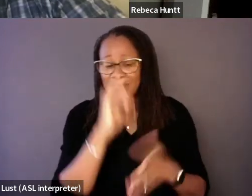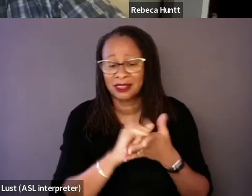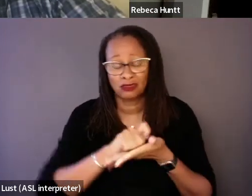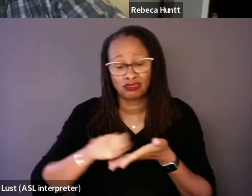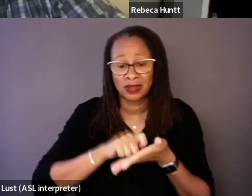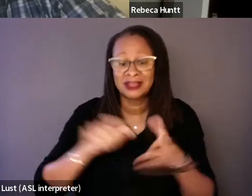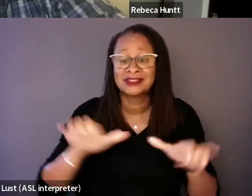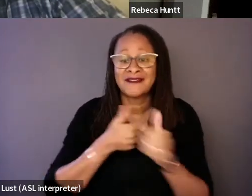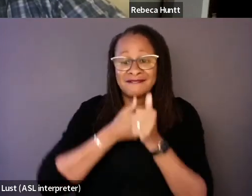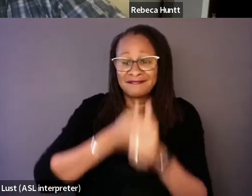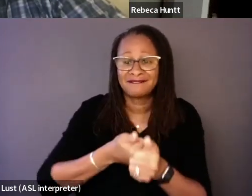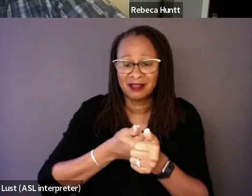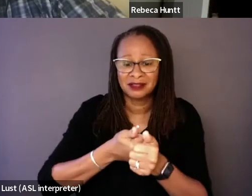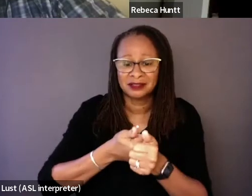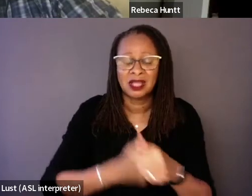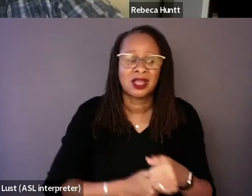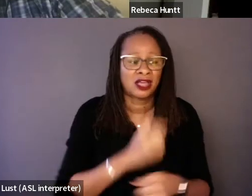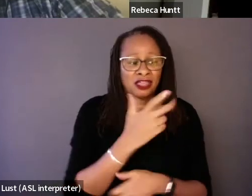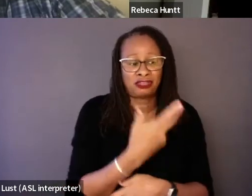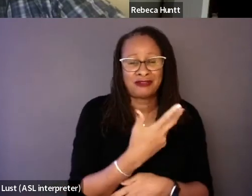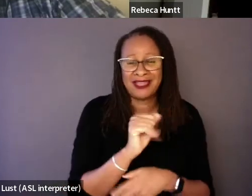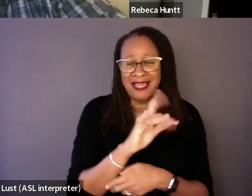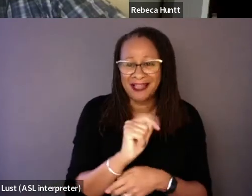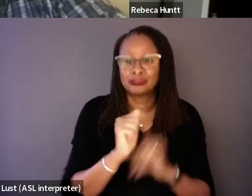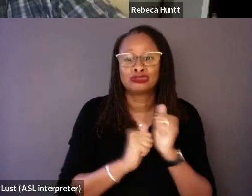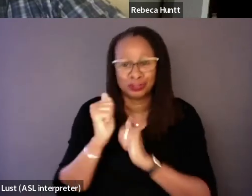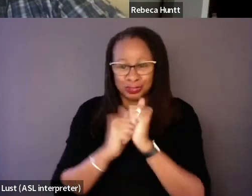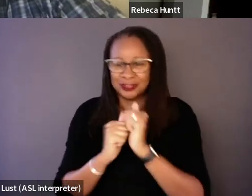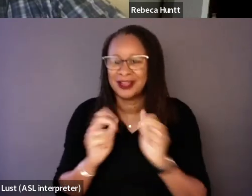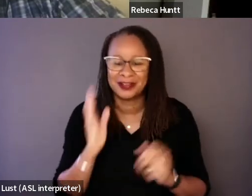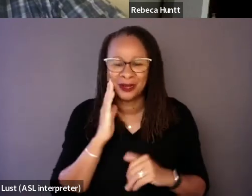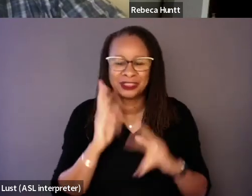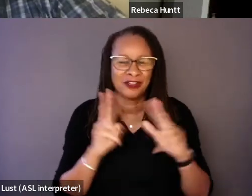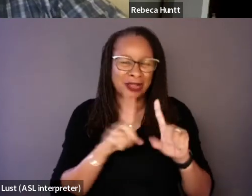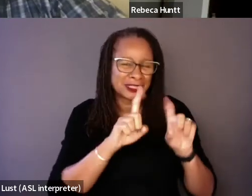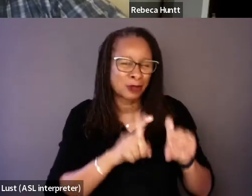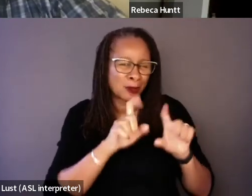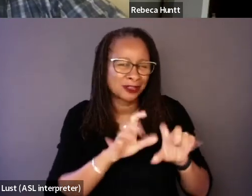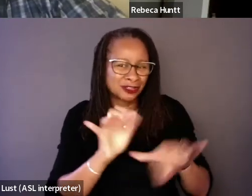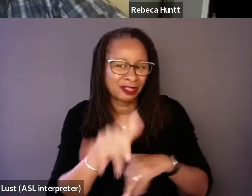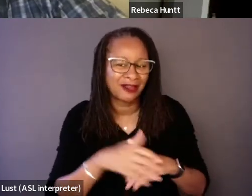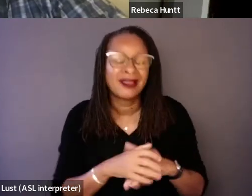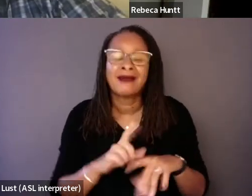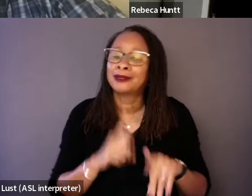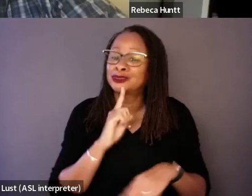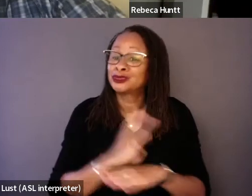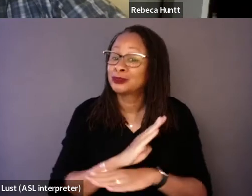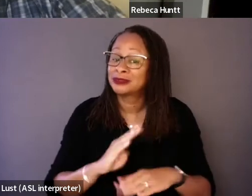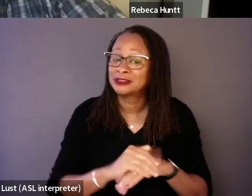I think there was also -- the writing does follow a three-act structure. I know it's like very, very experimental, but it does -- there is like an insight against it.